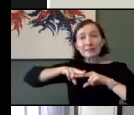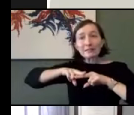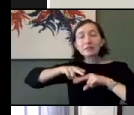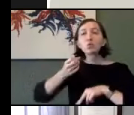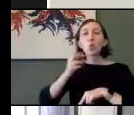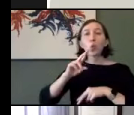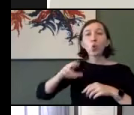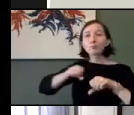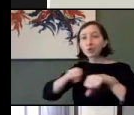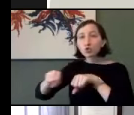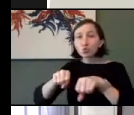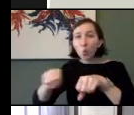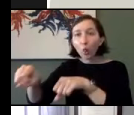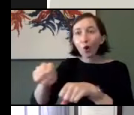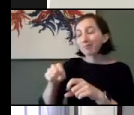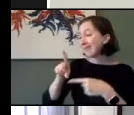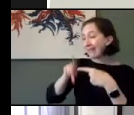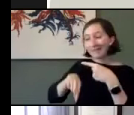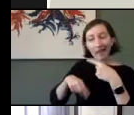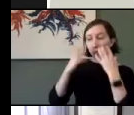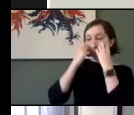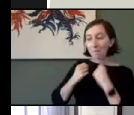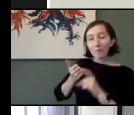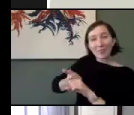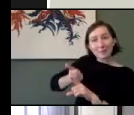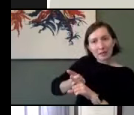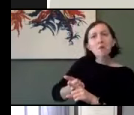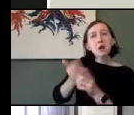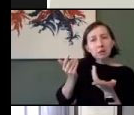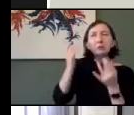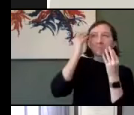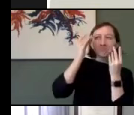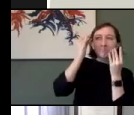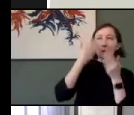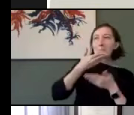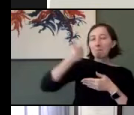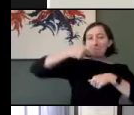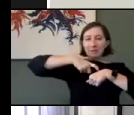So be mindful of folks being safe especially